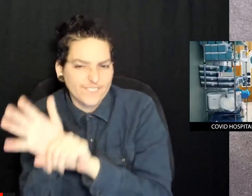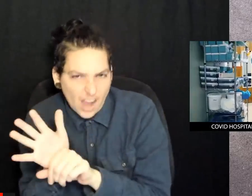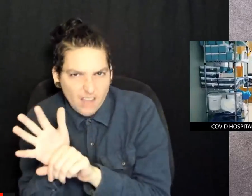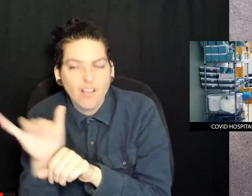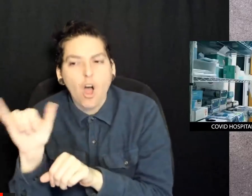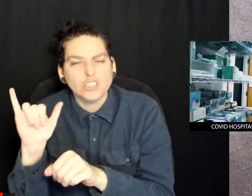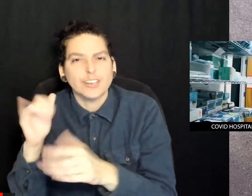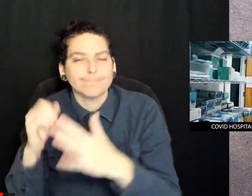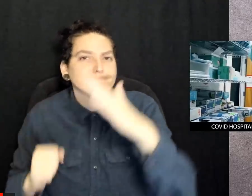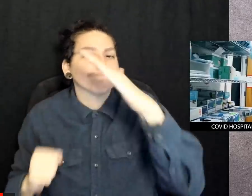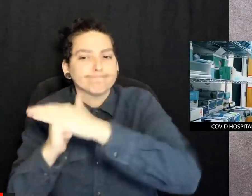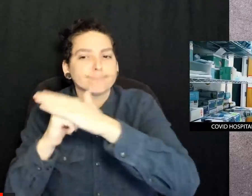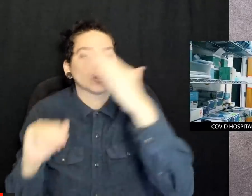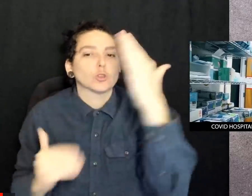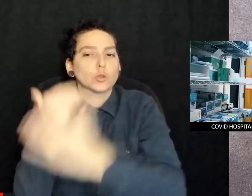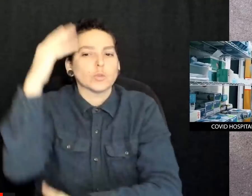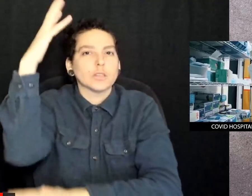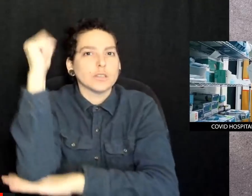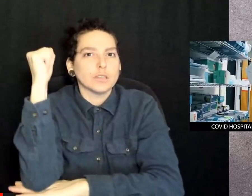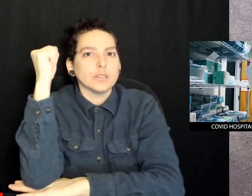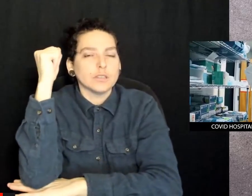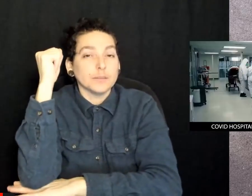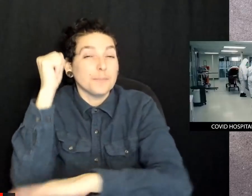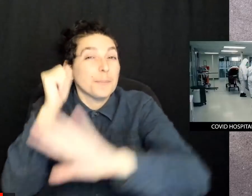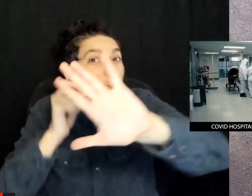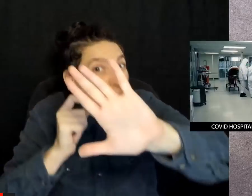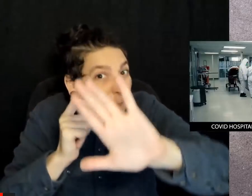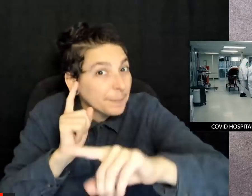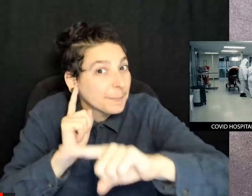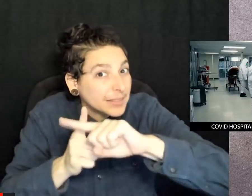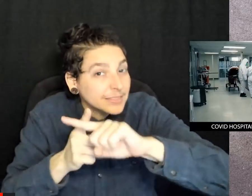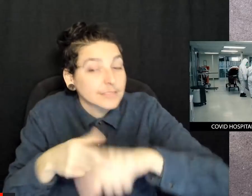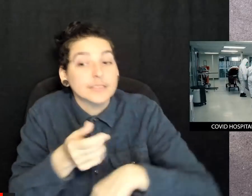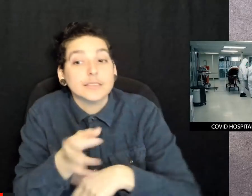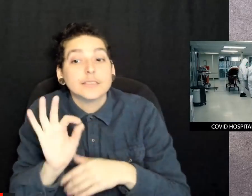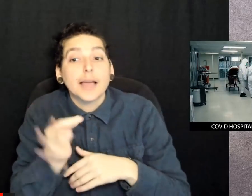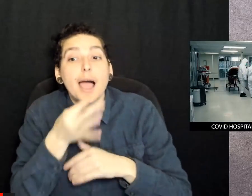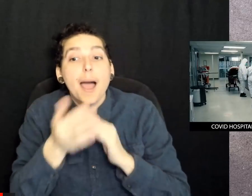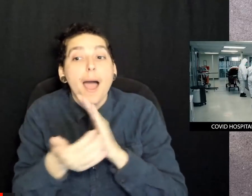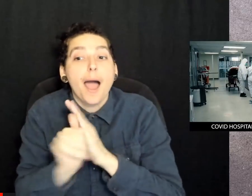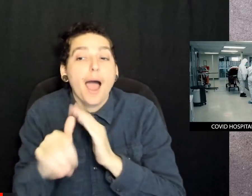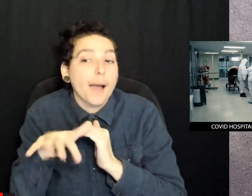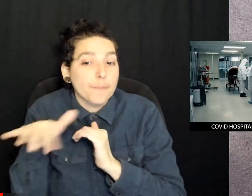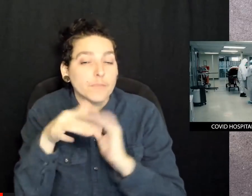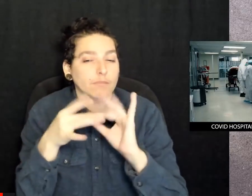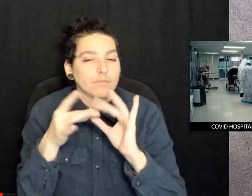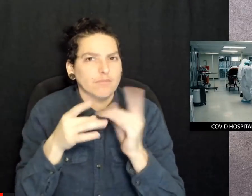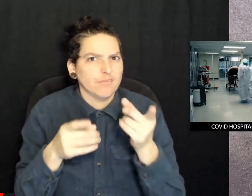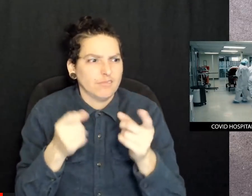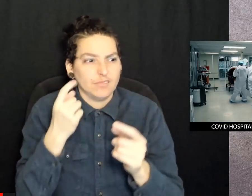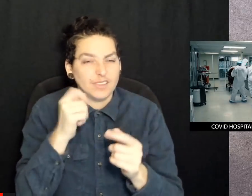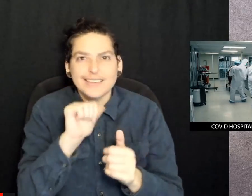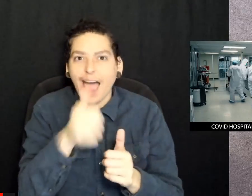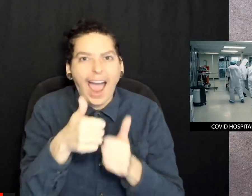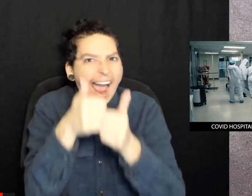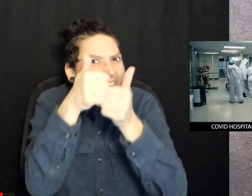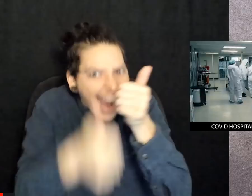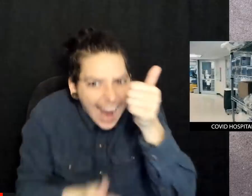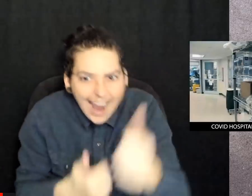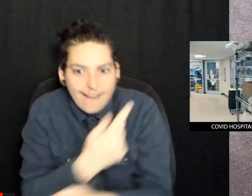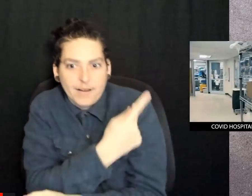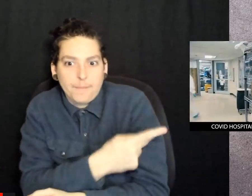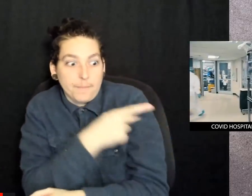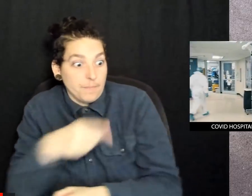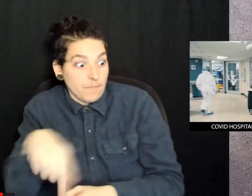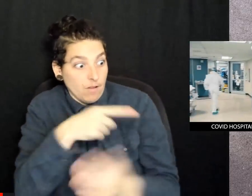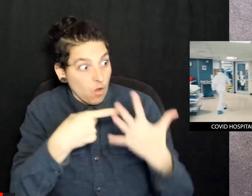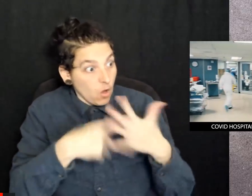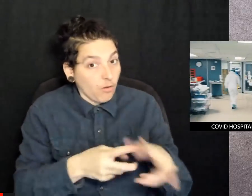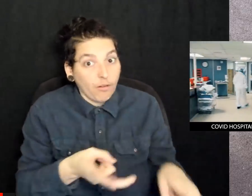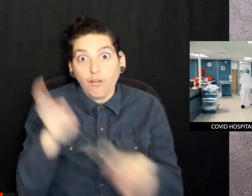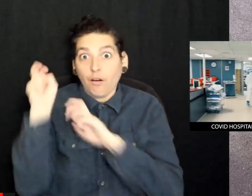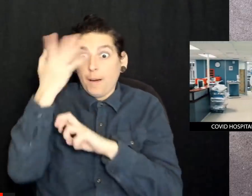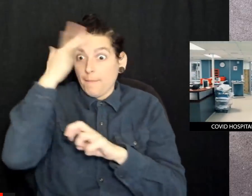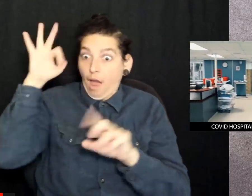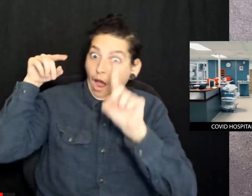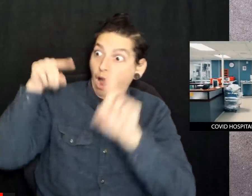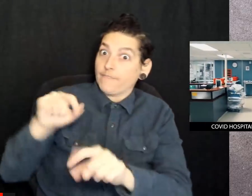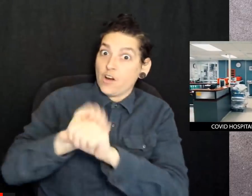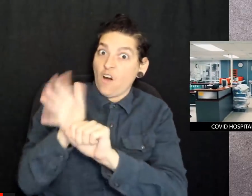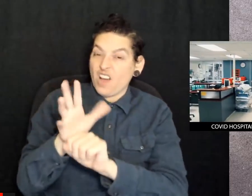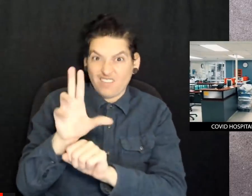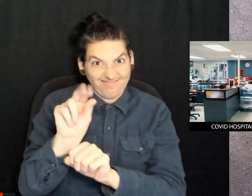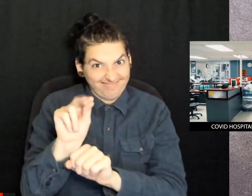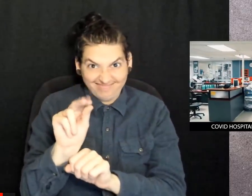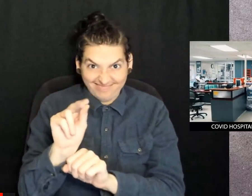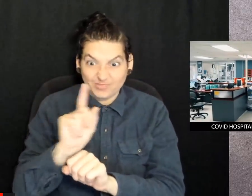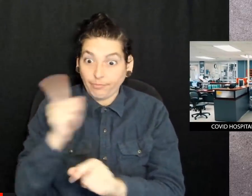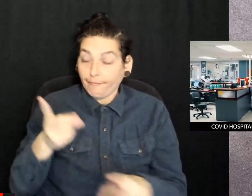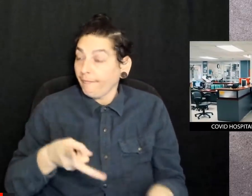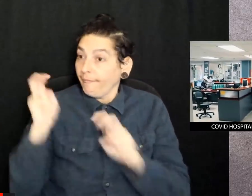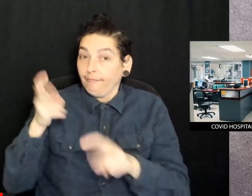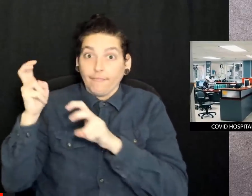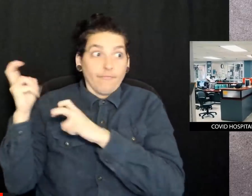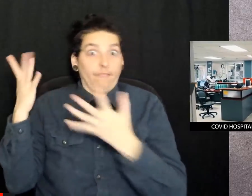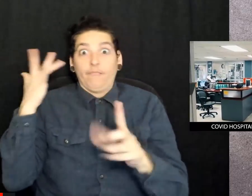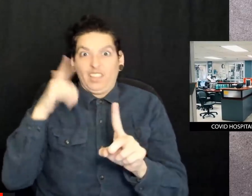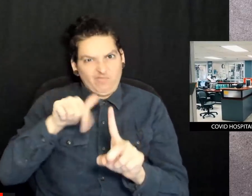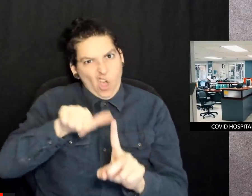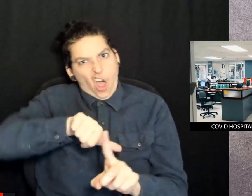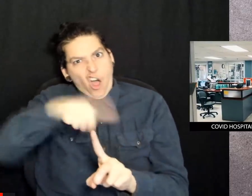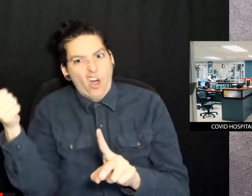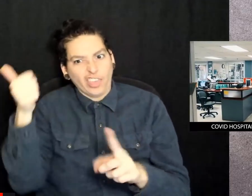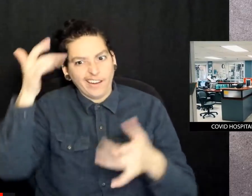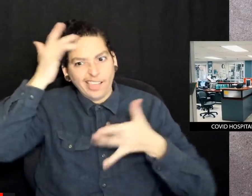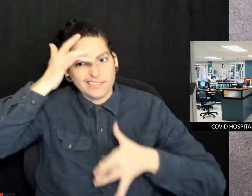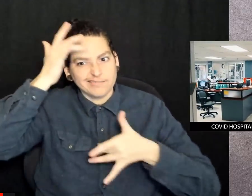also reached a new high and experts say not every patient was originally hospitalized